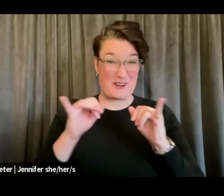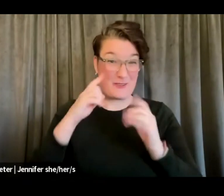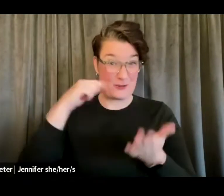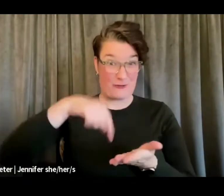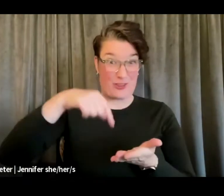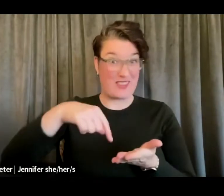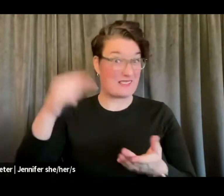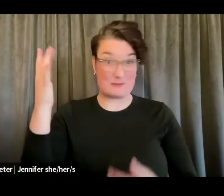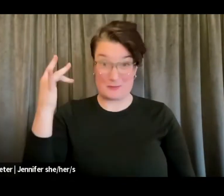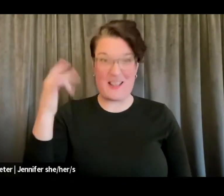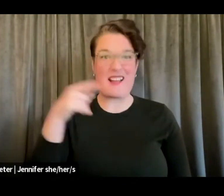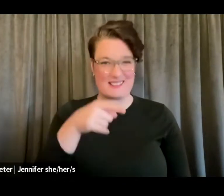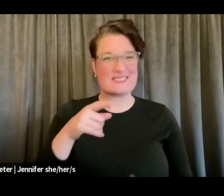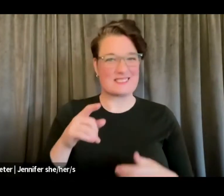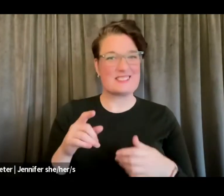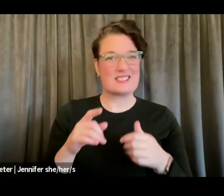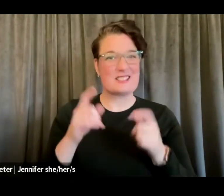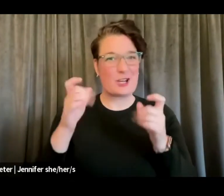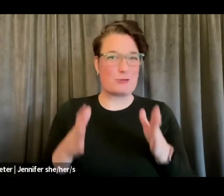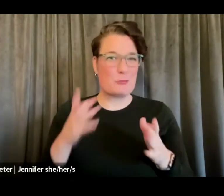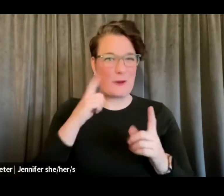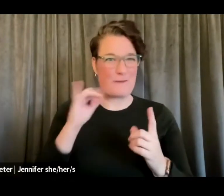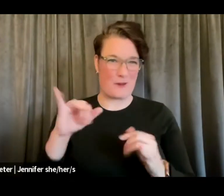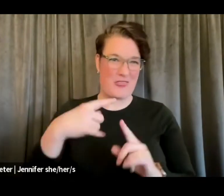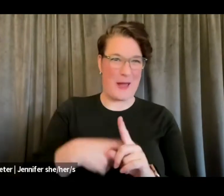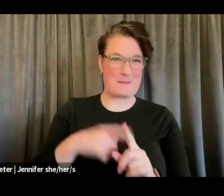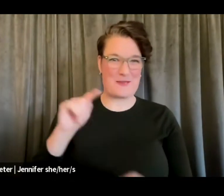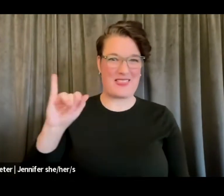because they are the contributor for the month of Tishrei.